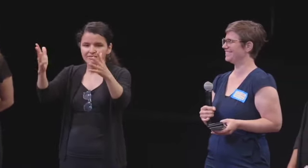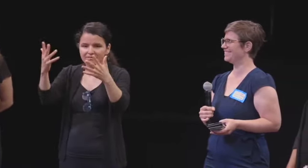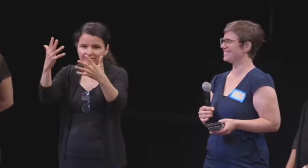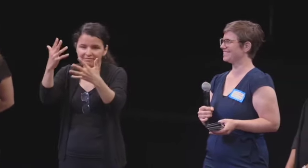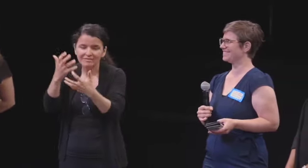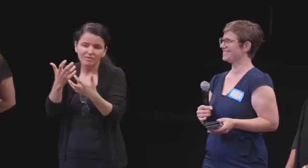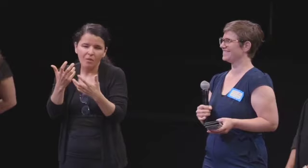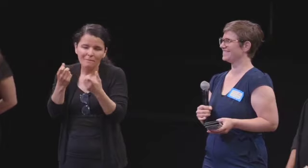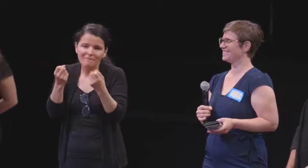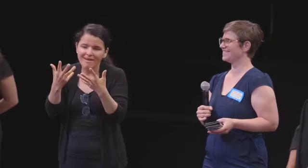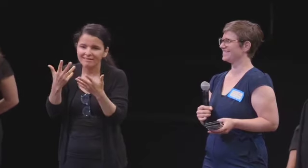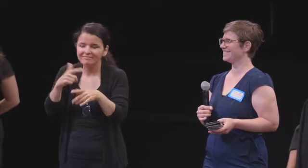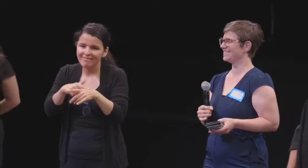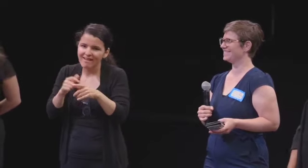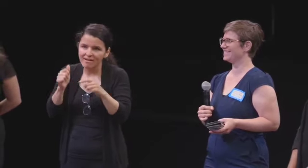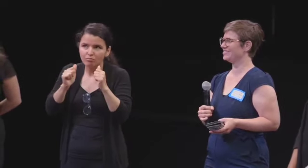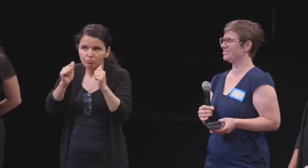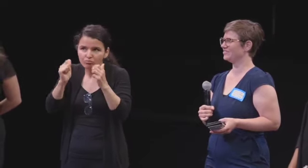You have to have clear visibility, so